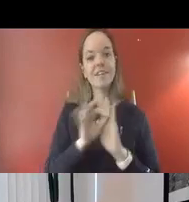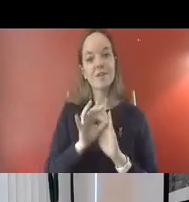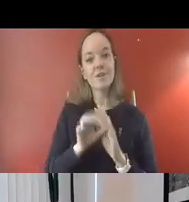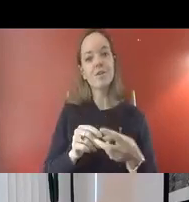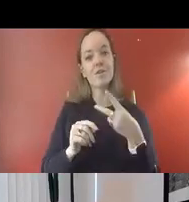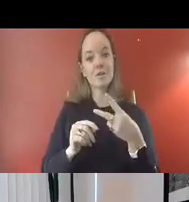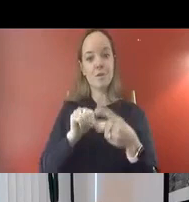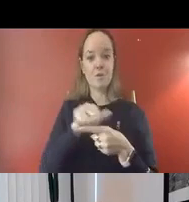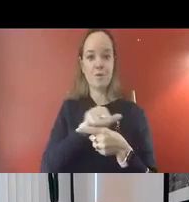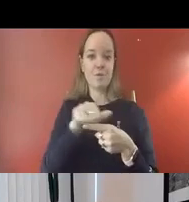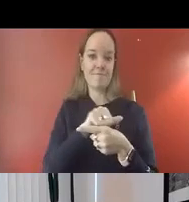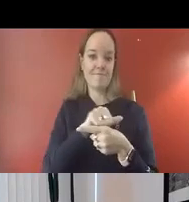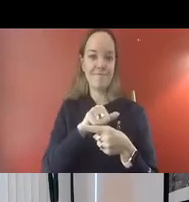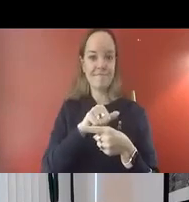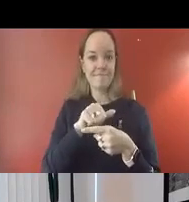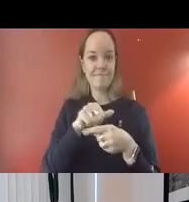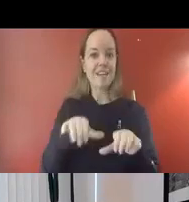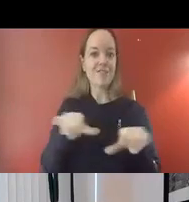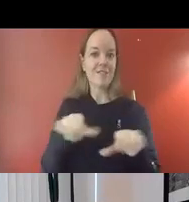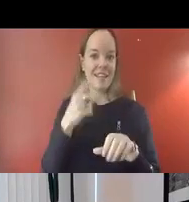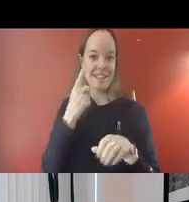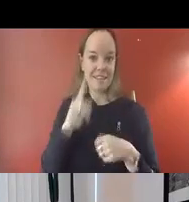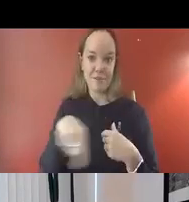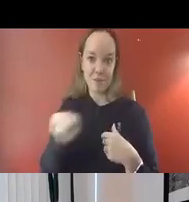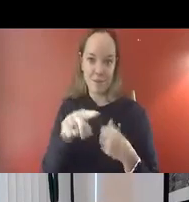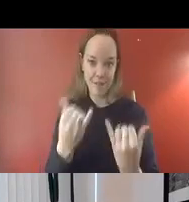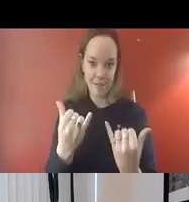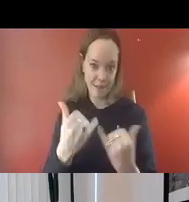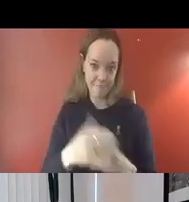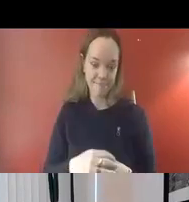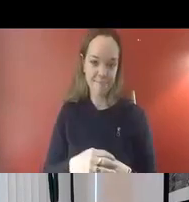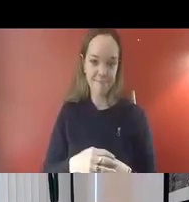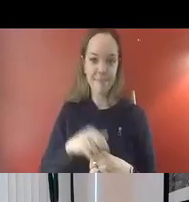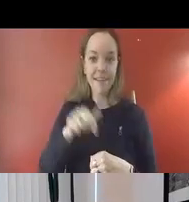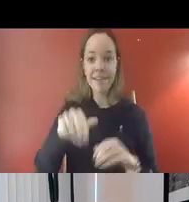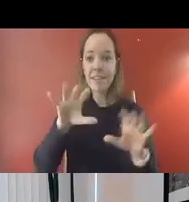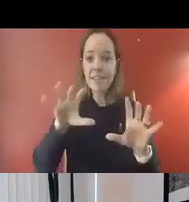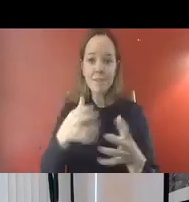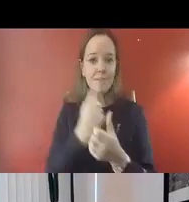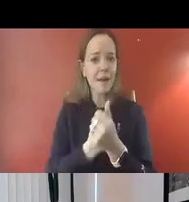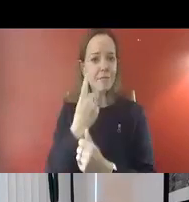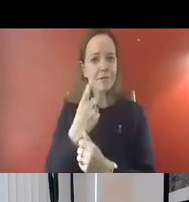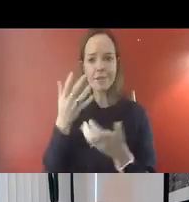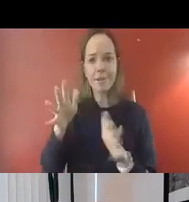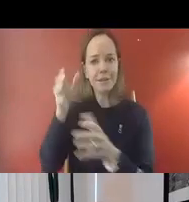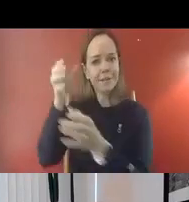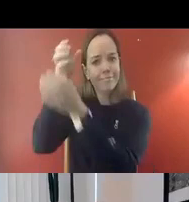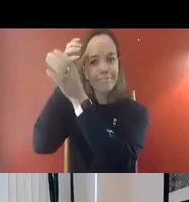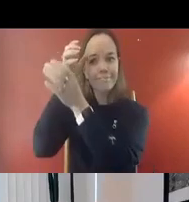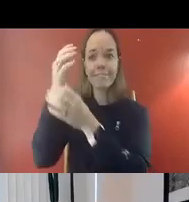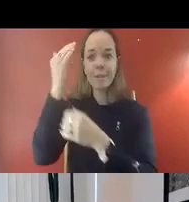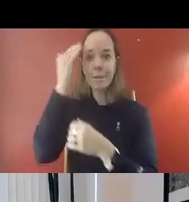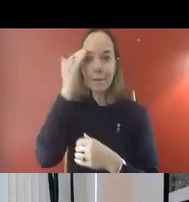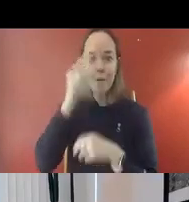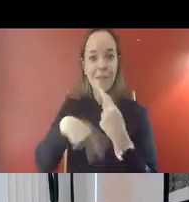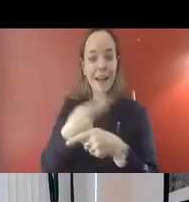briefly with you today. This is a group exercises that I'm going to go over we are all knowledgeable. We know what briefly with you today. This is a group skills were supposed to be using, but I we are all knowledgeable. We know what